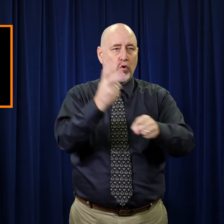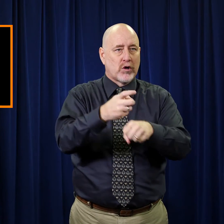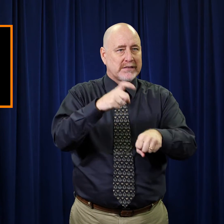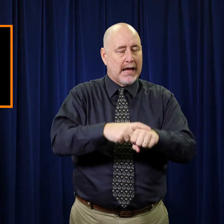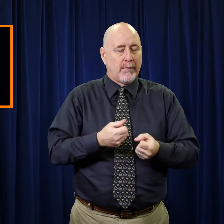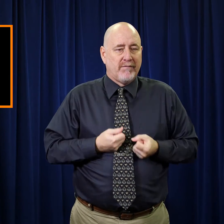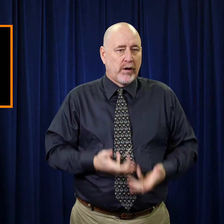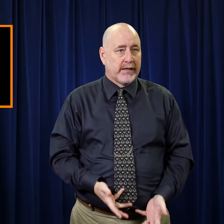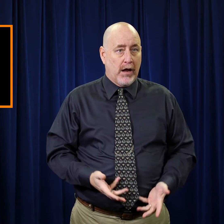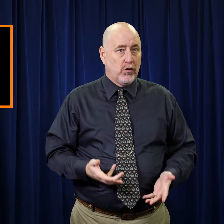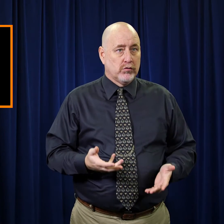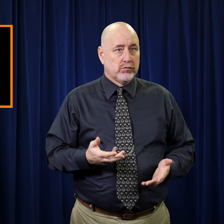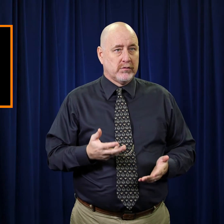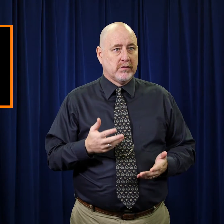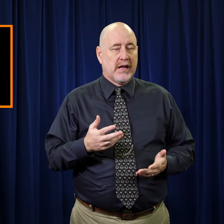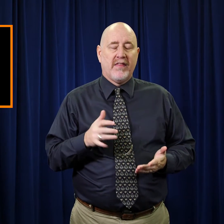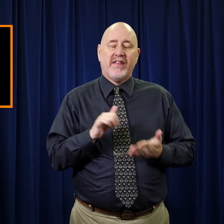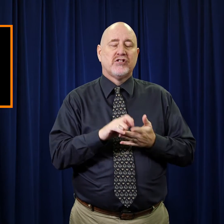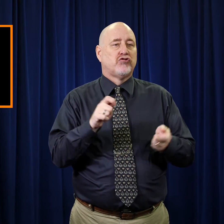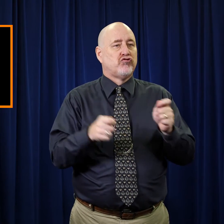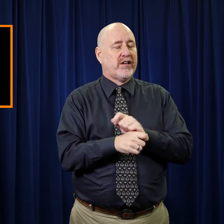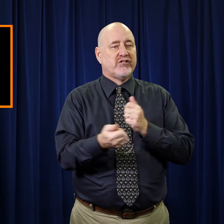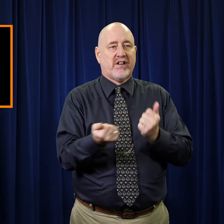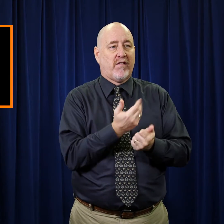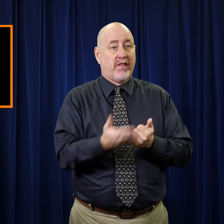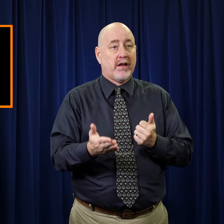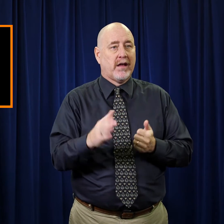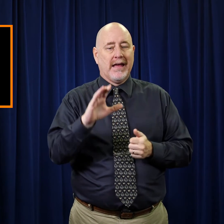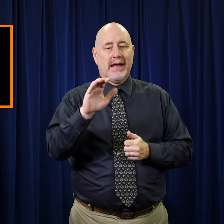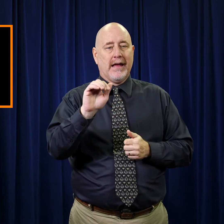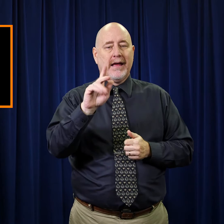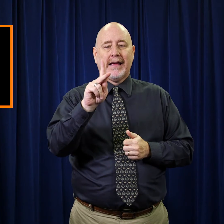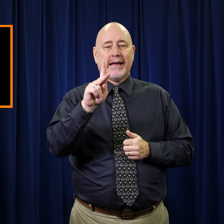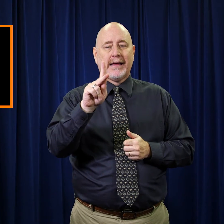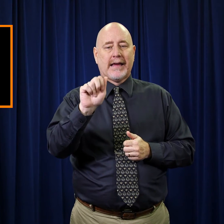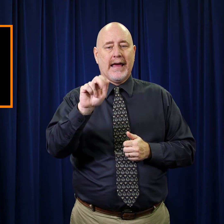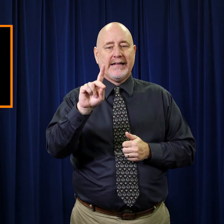facing crisis and breaking down—and this one's the game-changer—is at Kadesh.